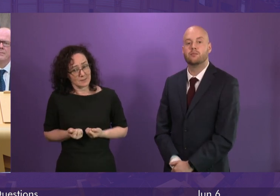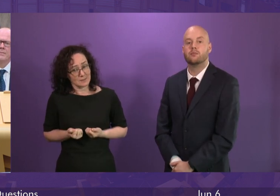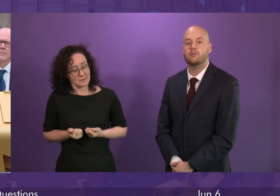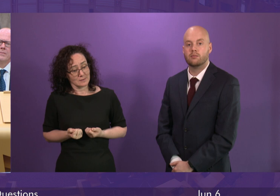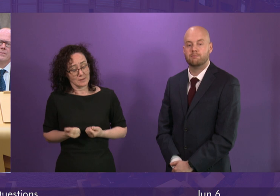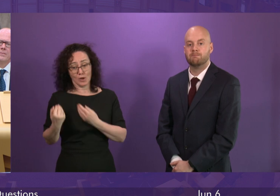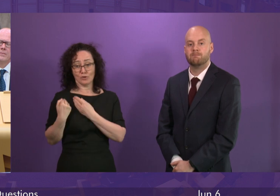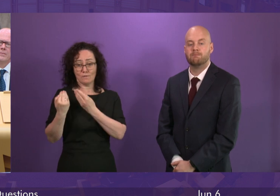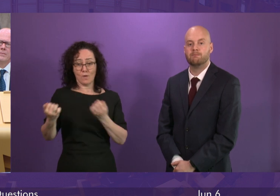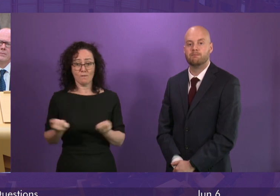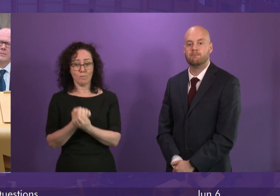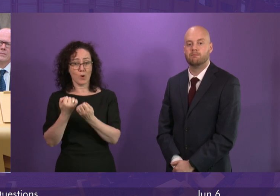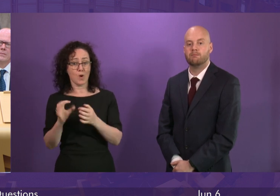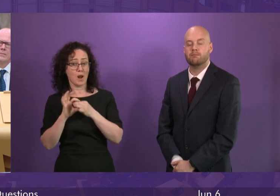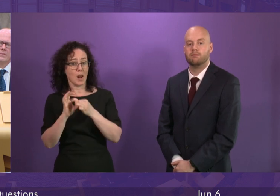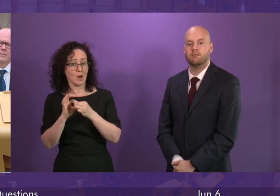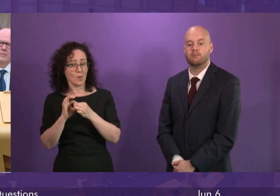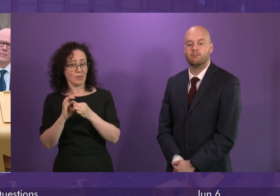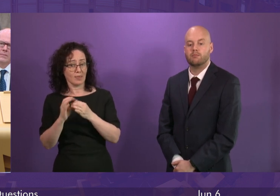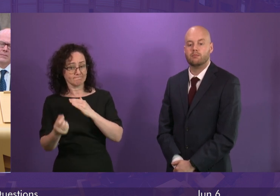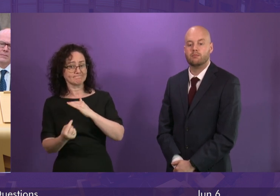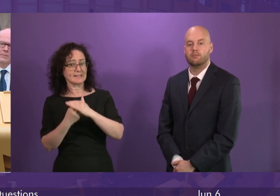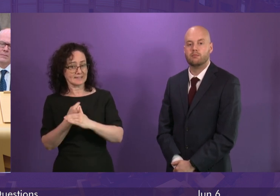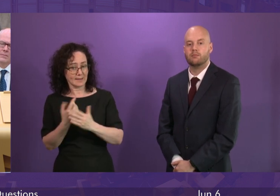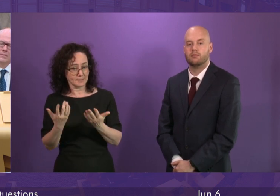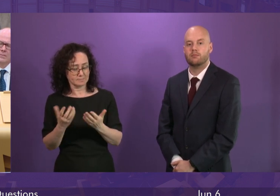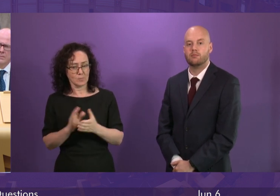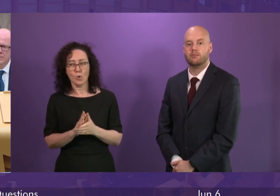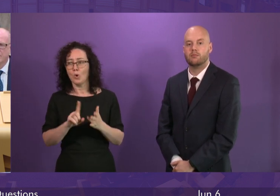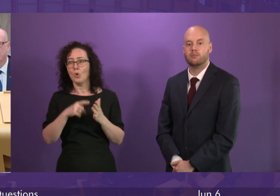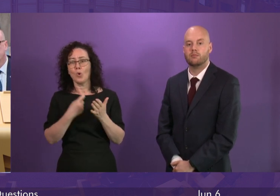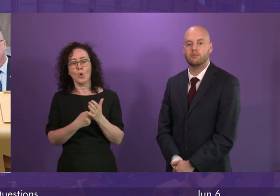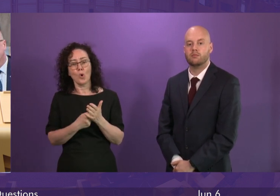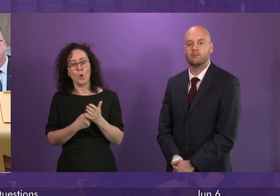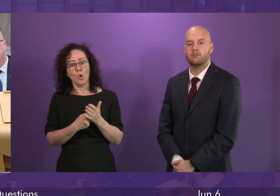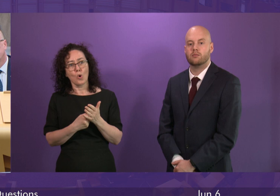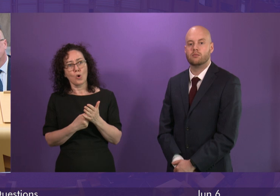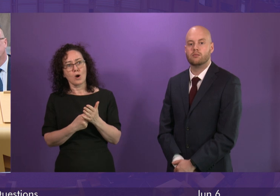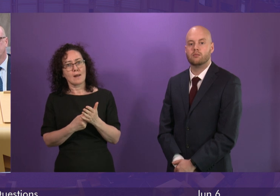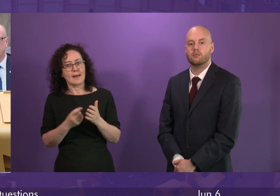support and advice or the ability for an asylum claim to be lodged in Scotland so that we